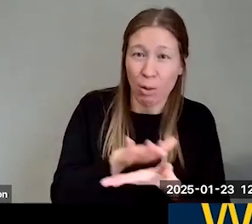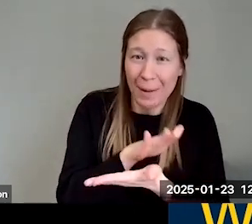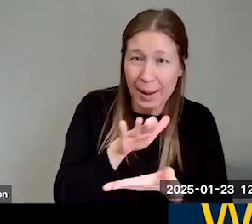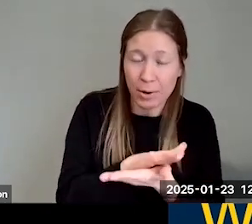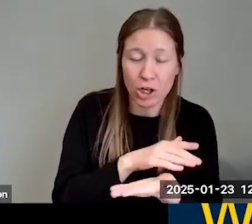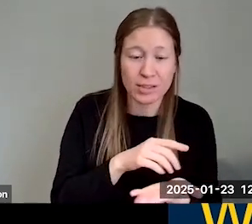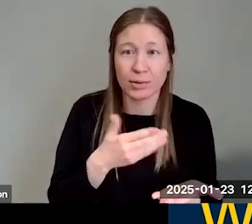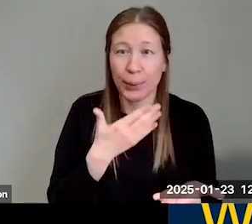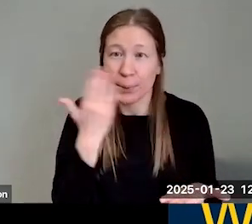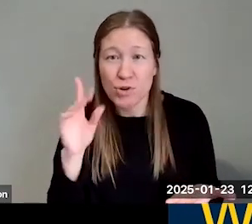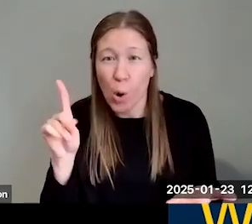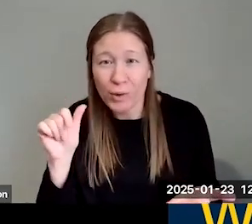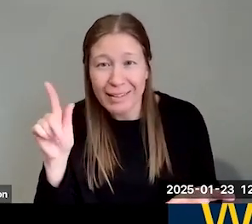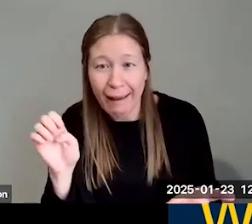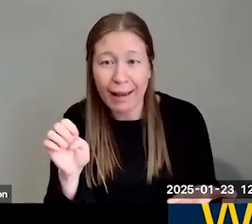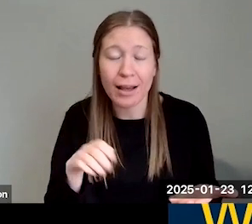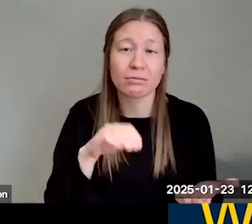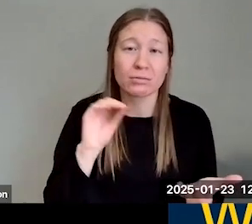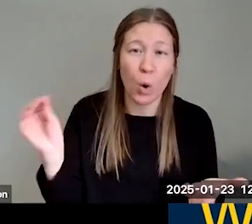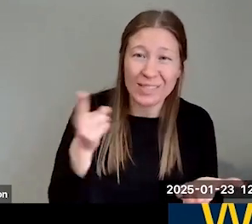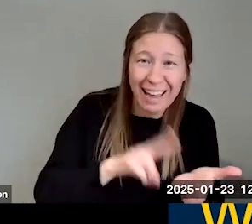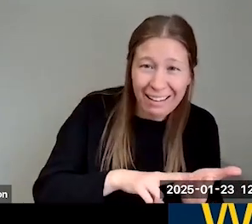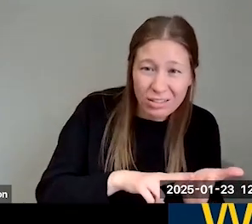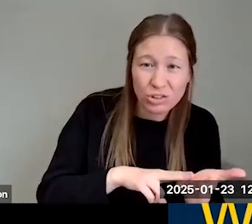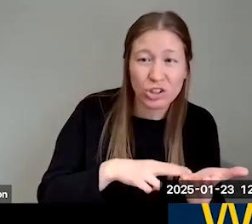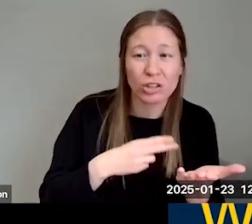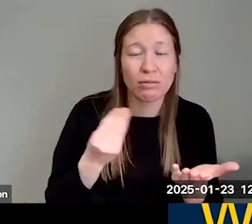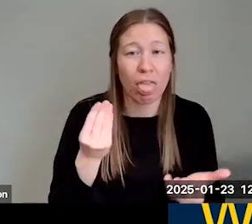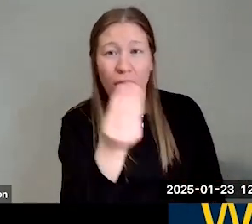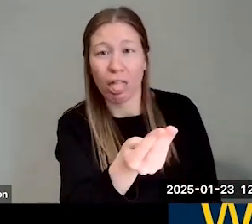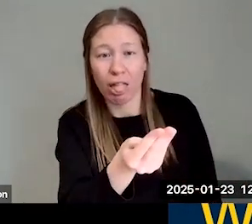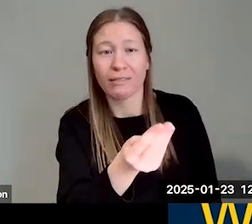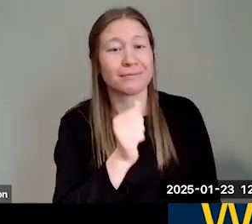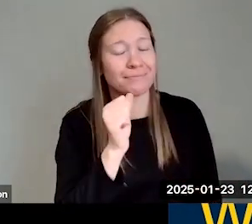to HR or to a disability office. But at the same time,